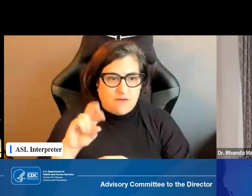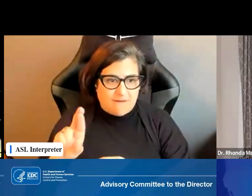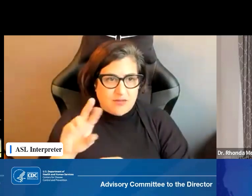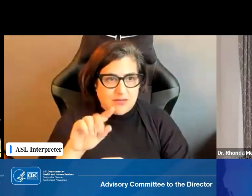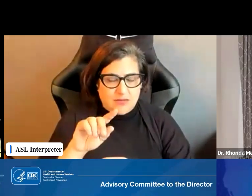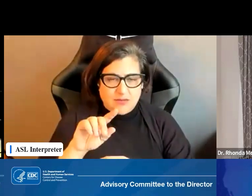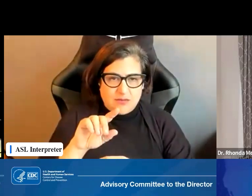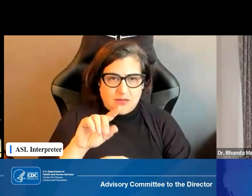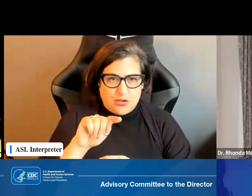Julie?